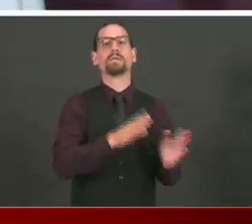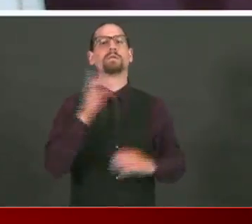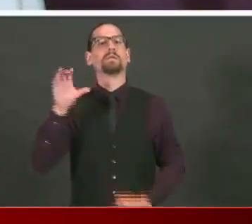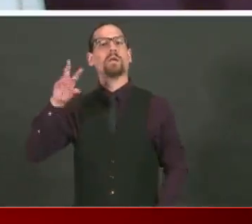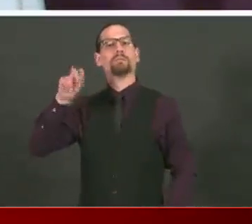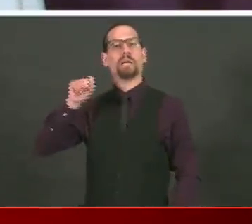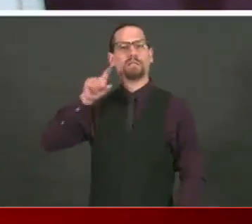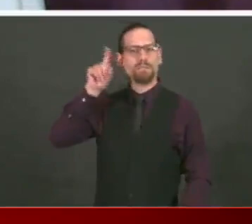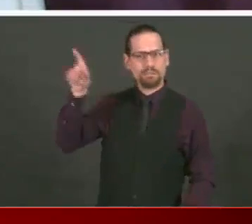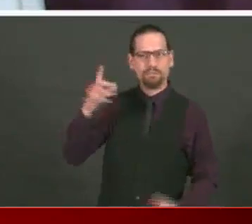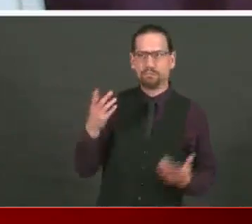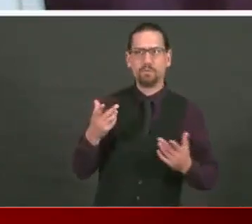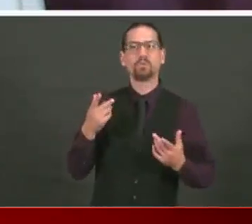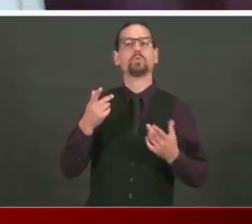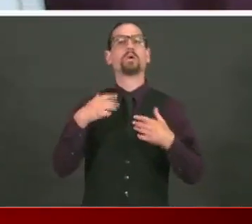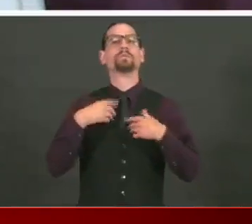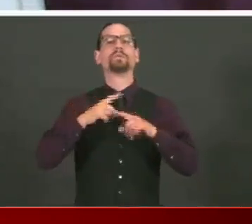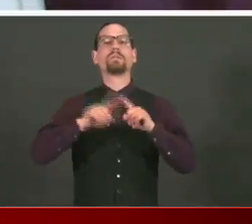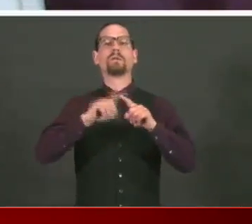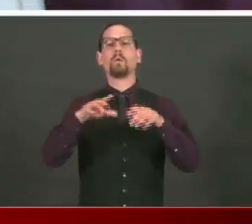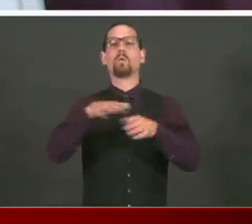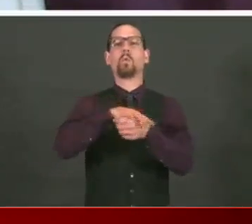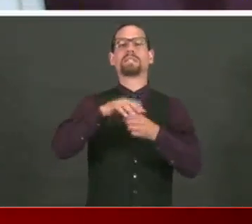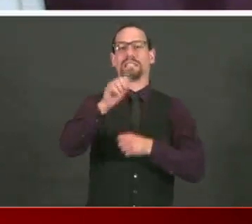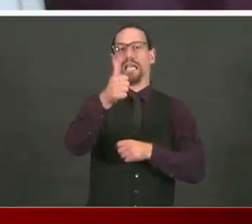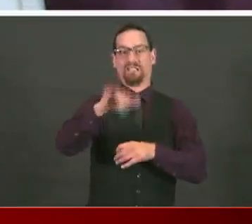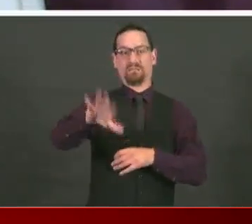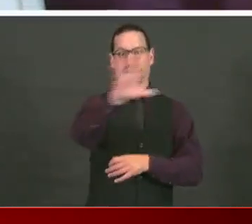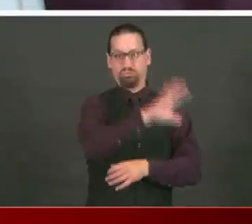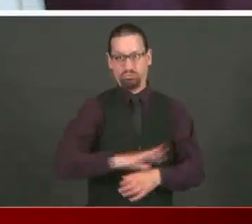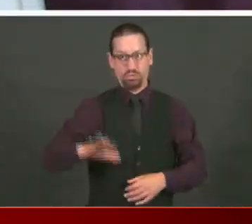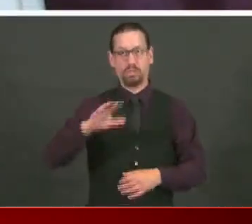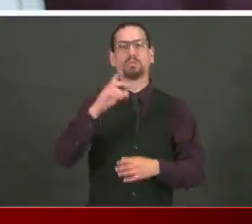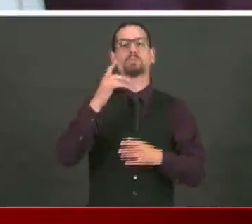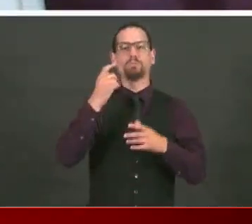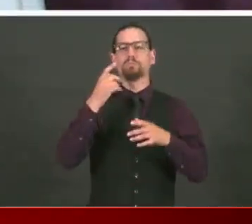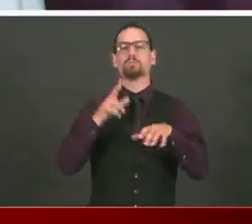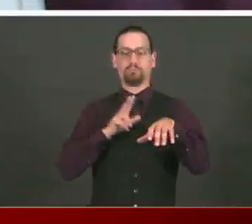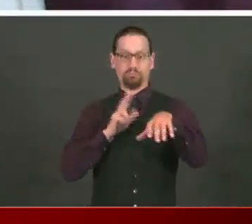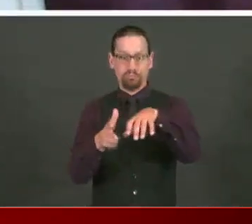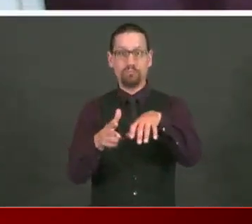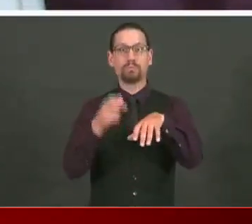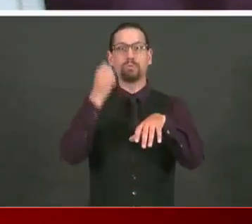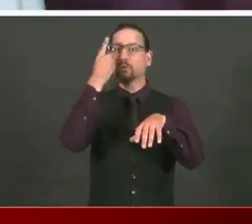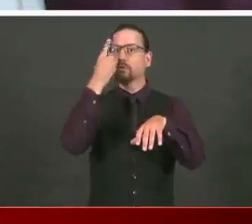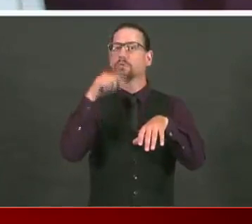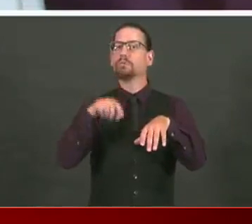IF YOU GO TO A CVS DRIVE THROUGH, IT WILL BE THE KIND OF TEST WHICH TAKES A FEW DAYS FOR